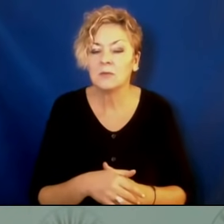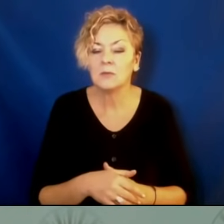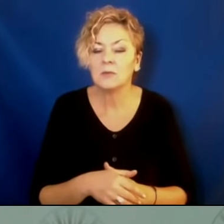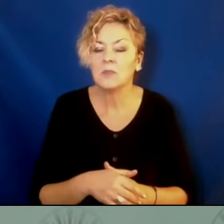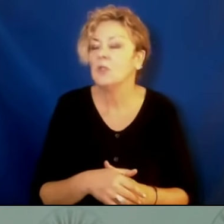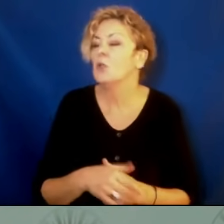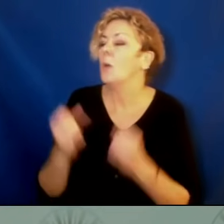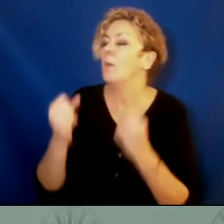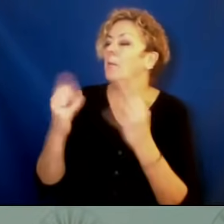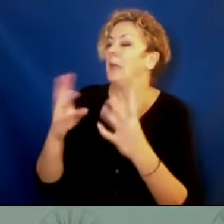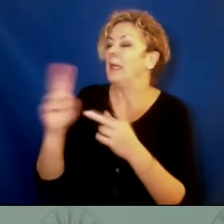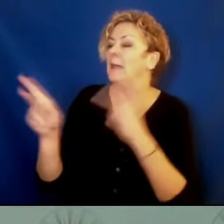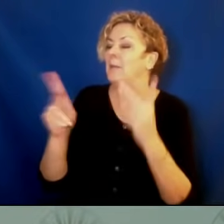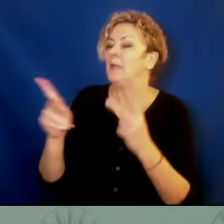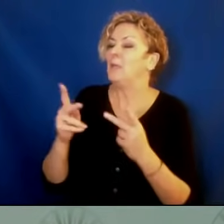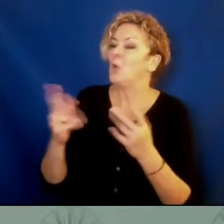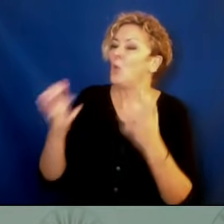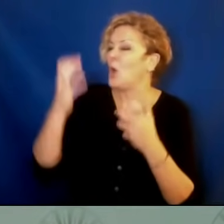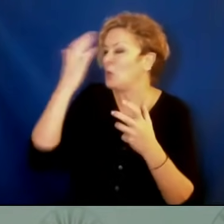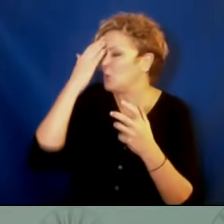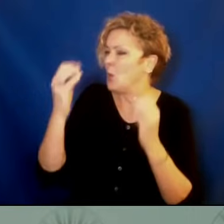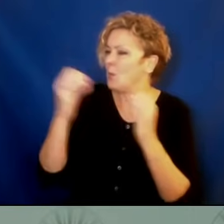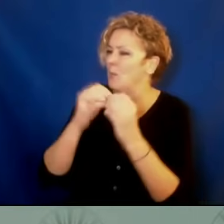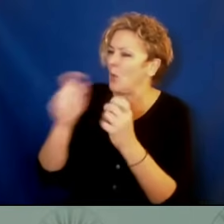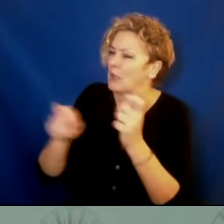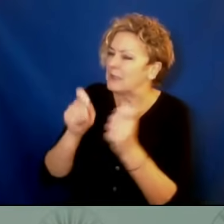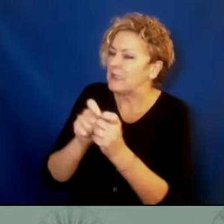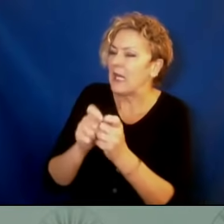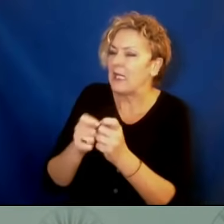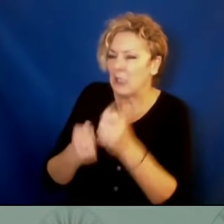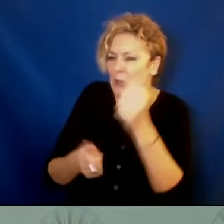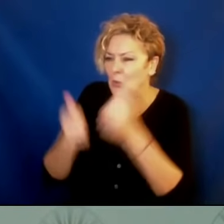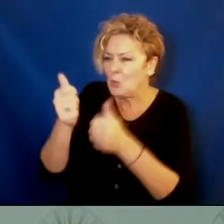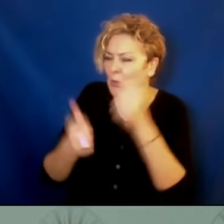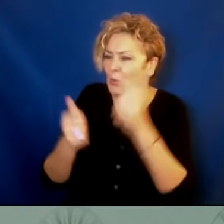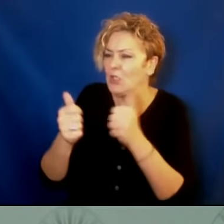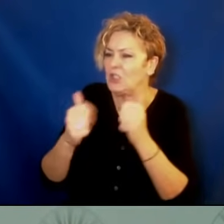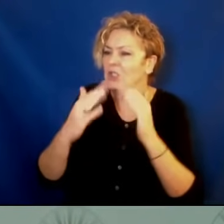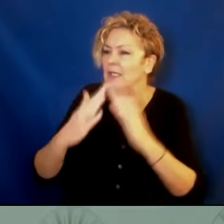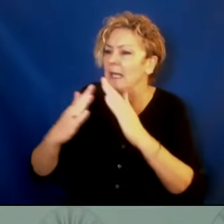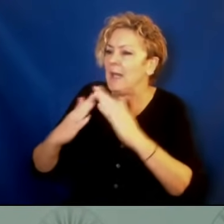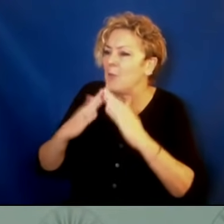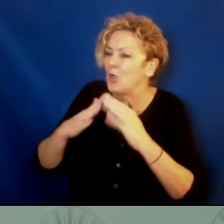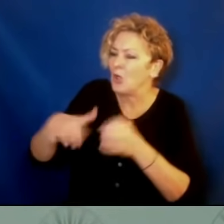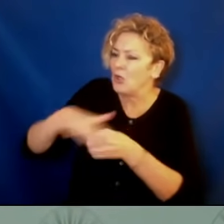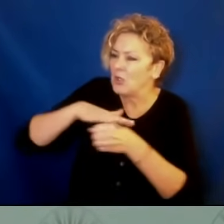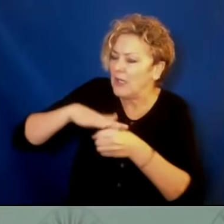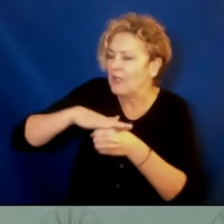about being careless, it's about learning how to do the things that are important to us safely.